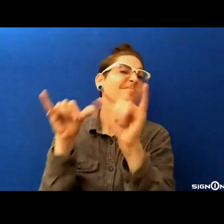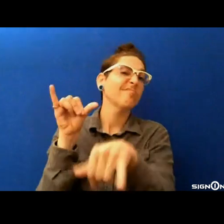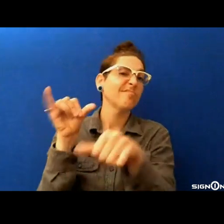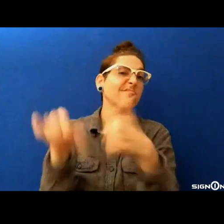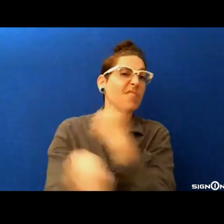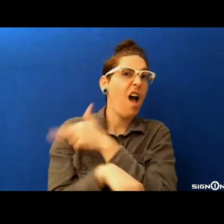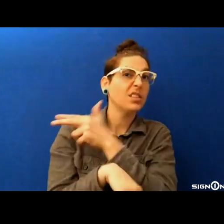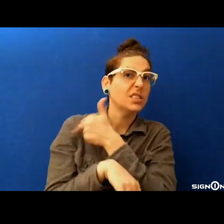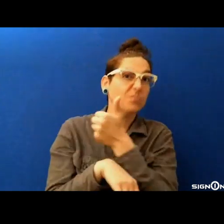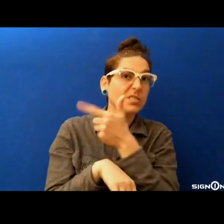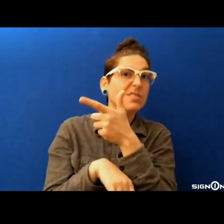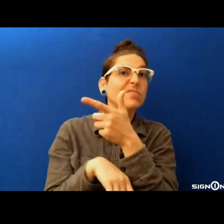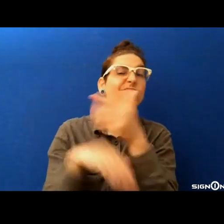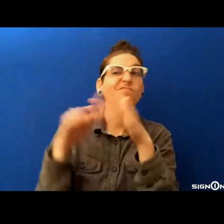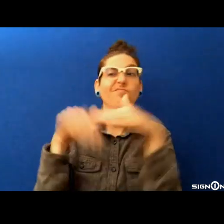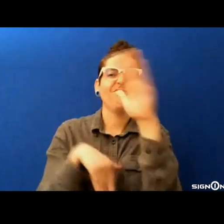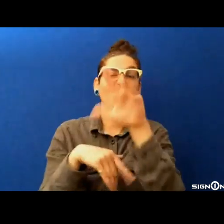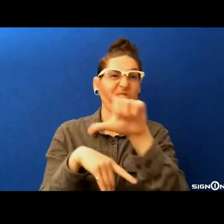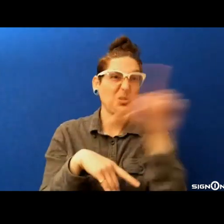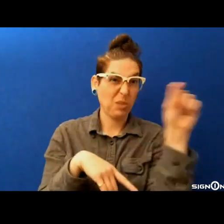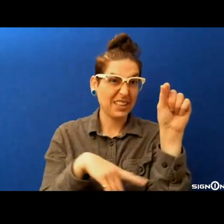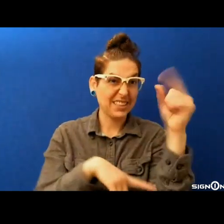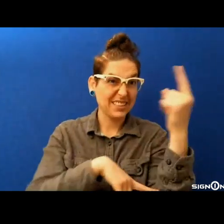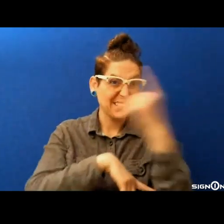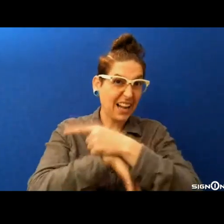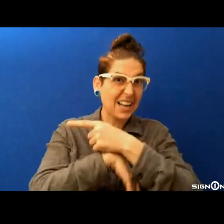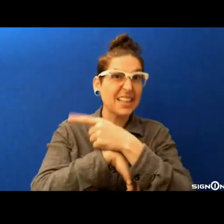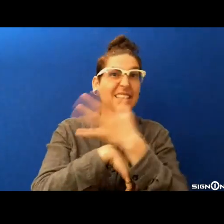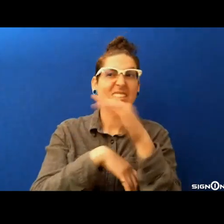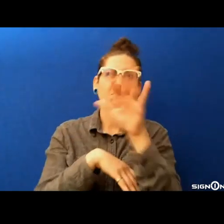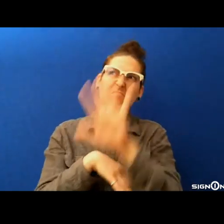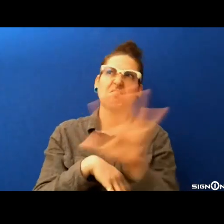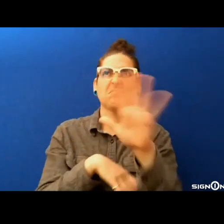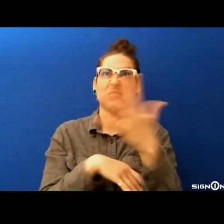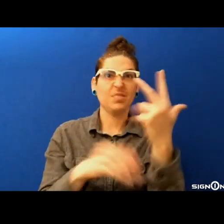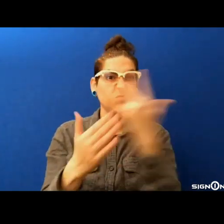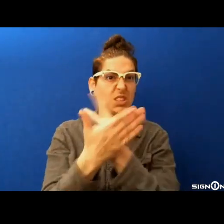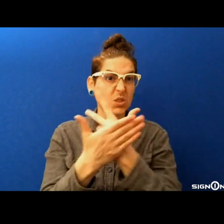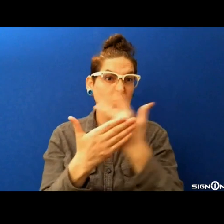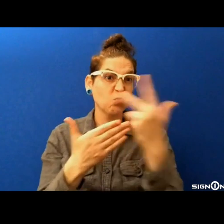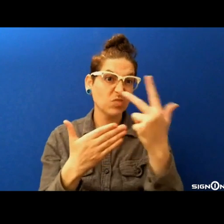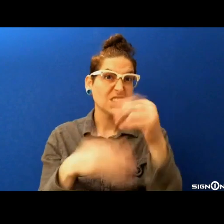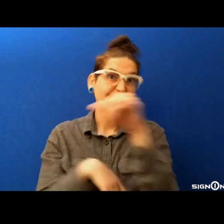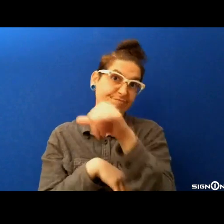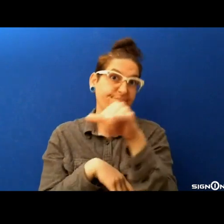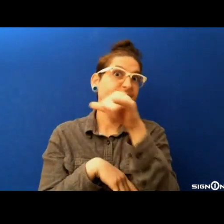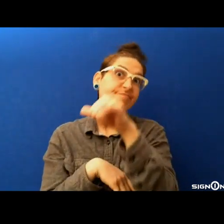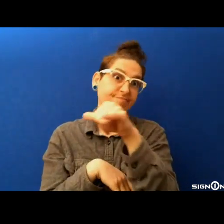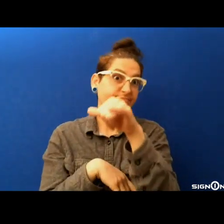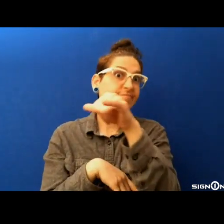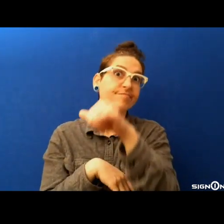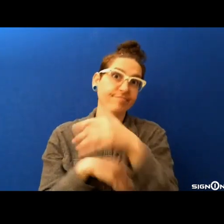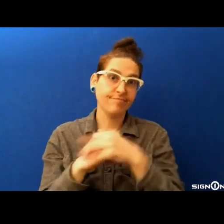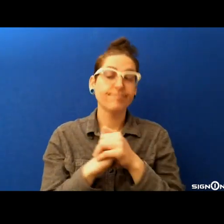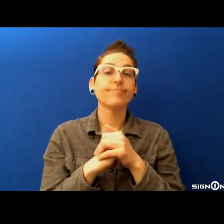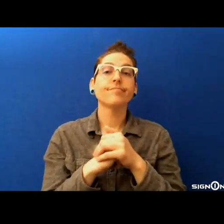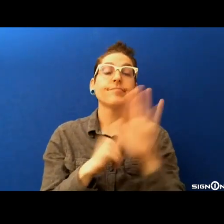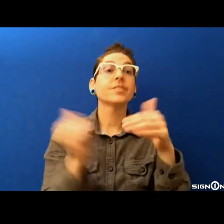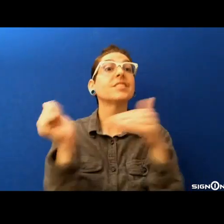She spent more than 20 days in a hospital.